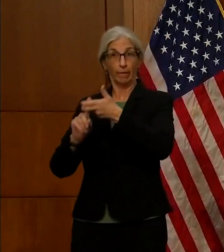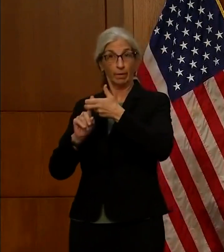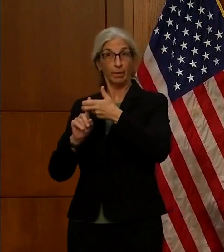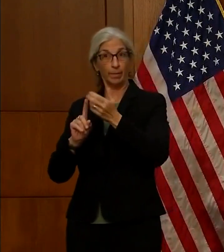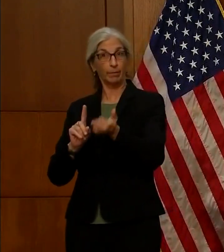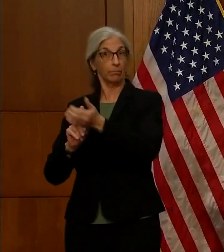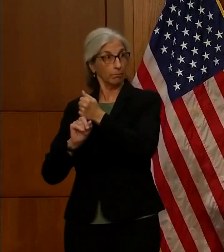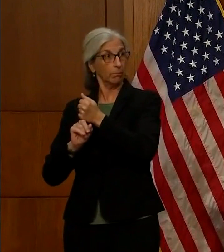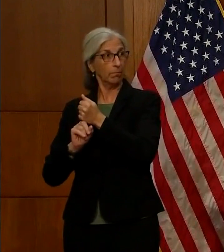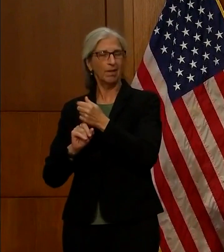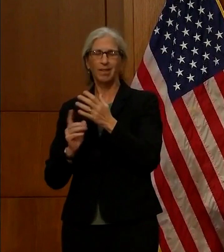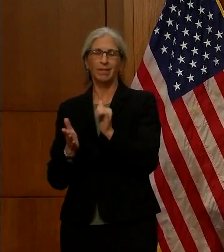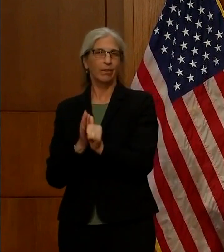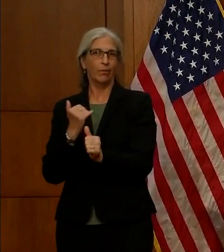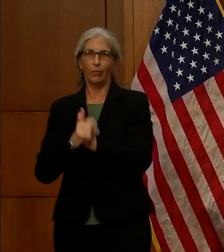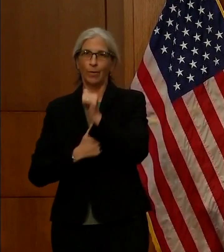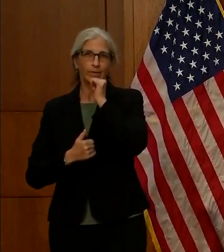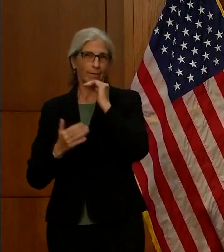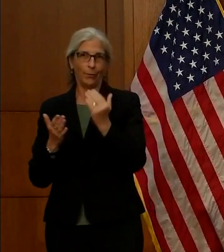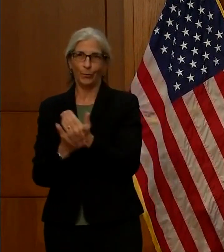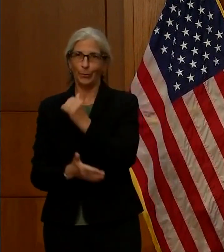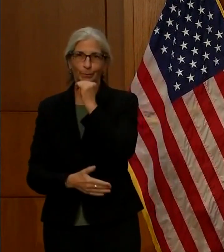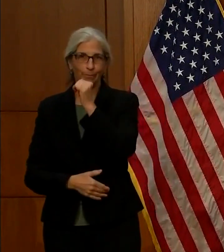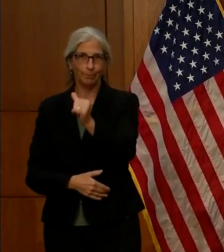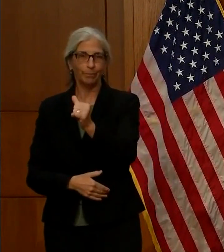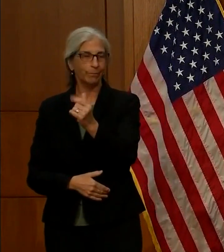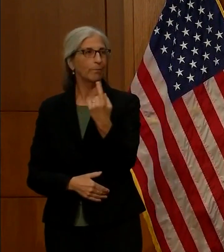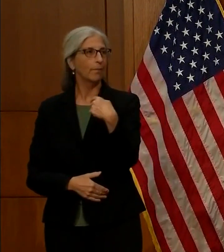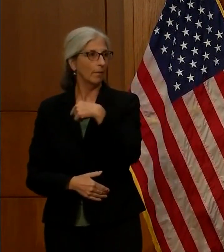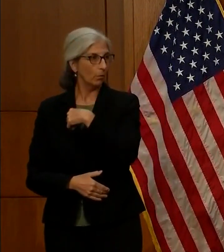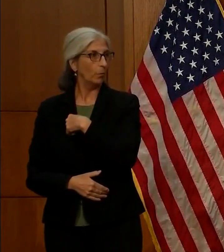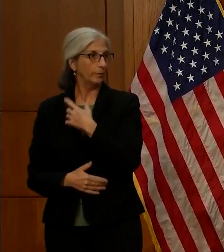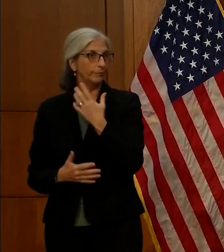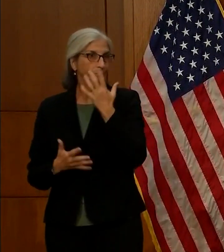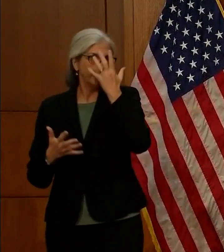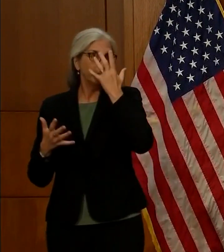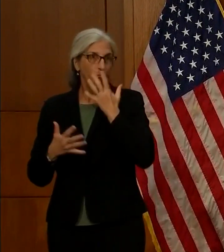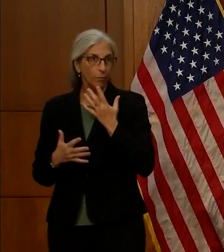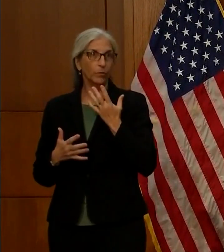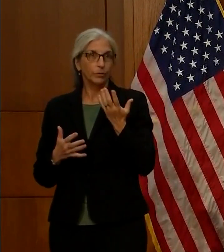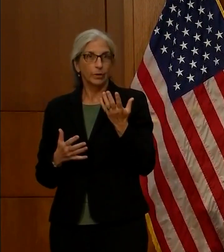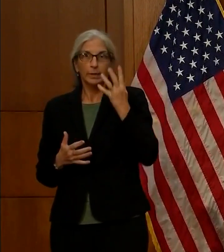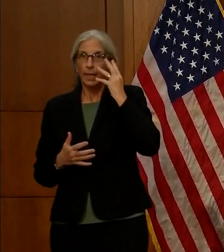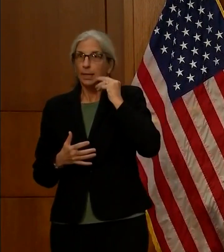NOTIFIED OF THE THREAT- THESE THREATS ARE ARE NOT NEW-